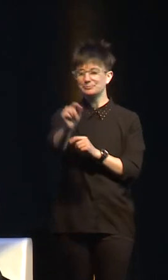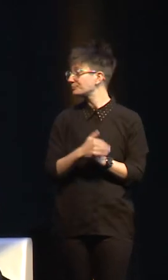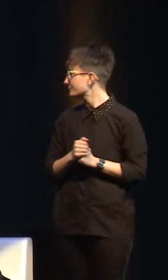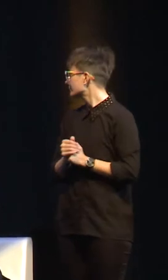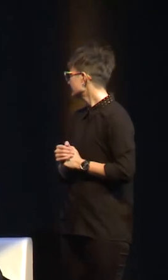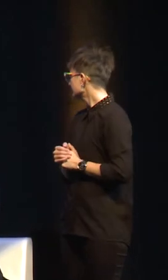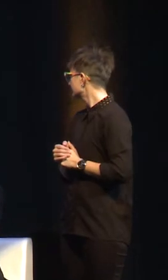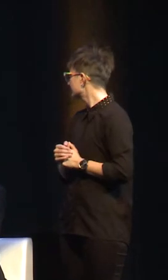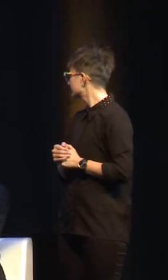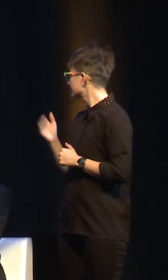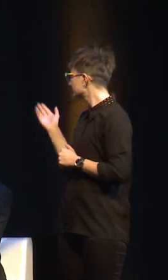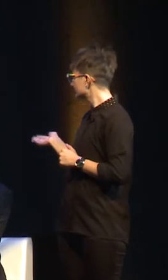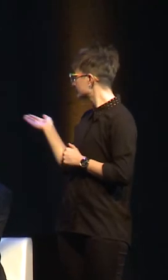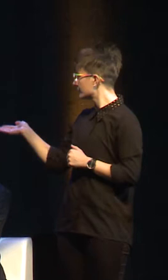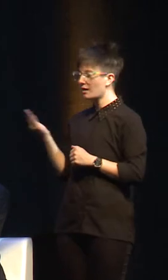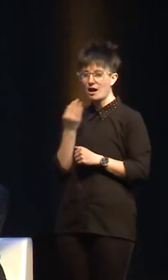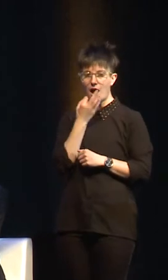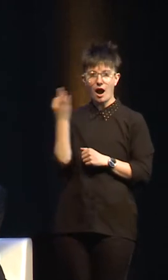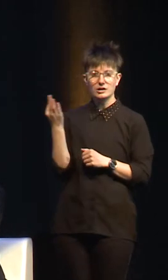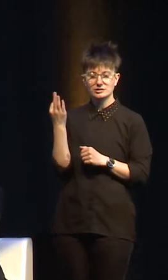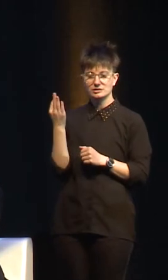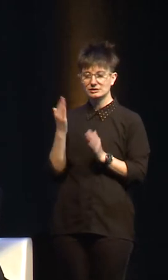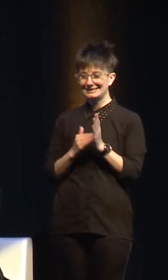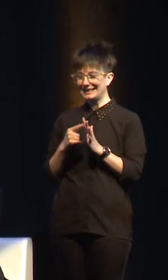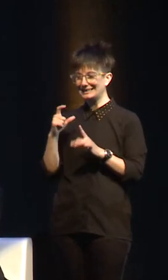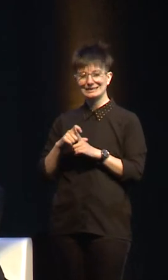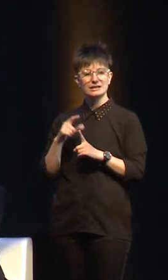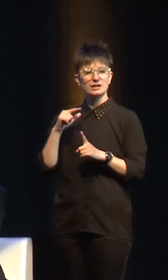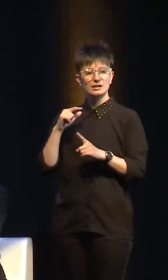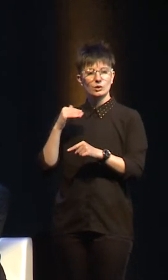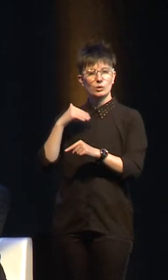spectrum on this, how do how do we unite the business community around these issues?